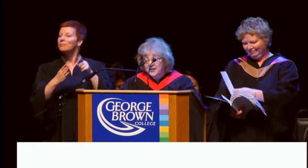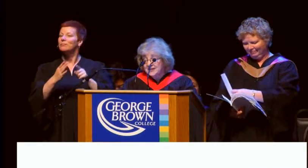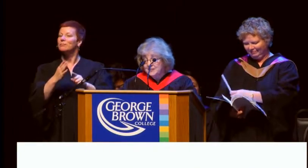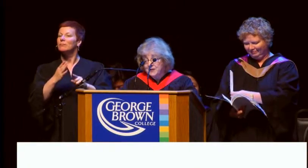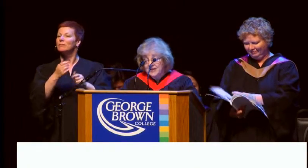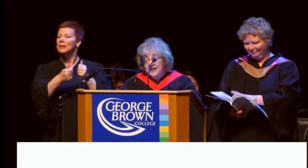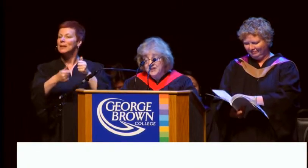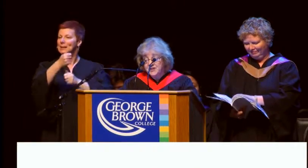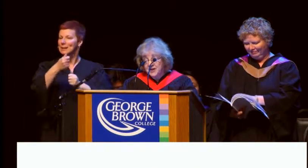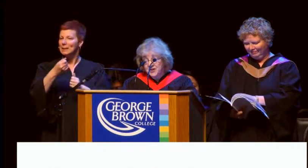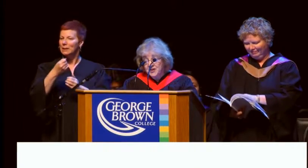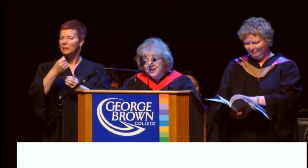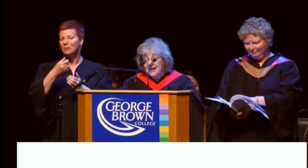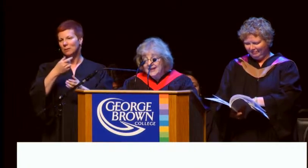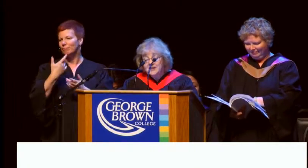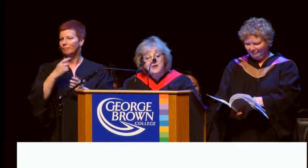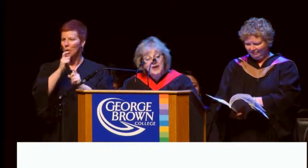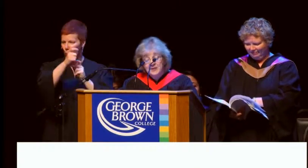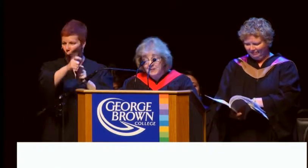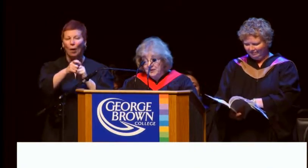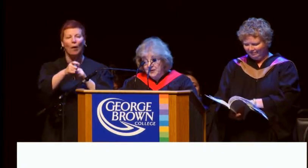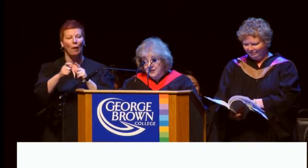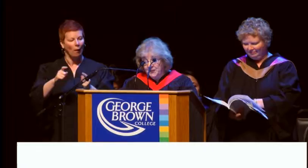AND IMMIGRANT EDUCATION IS LORRAINE MONTAGUE.